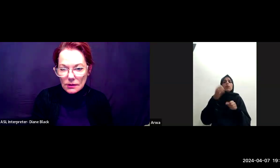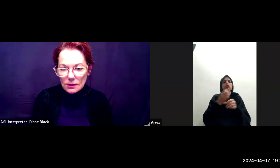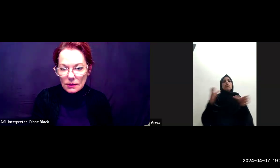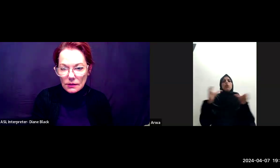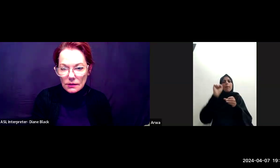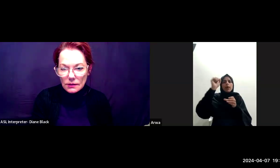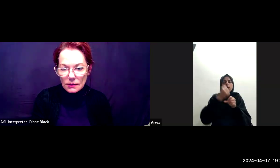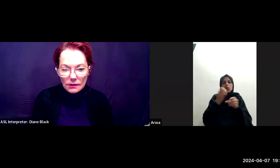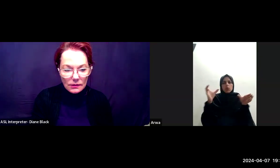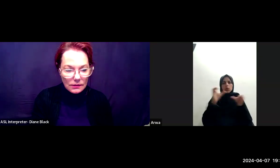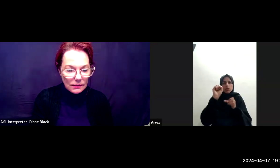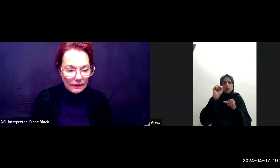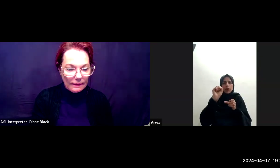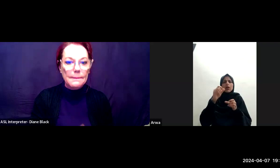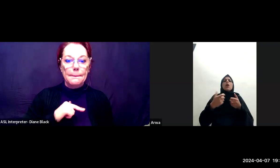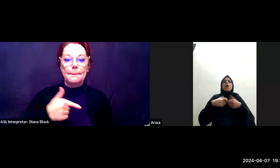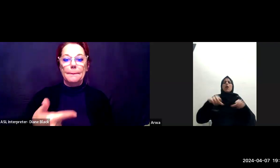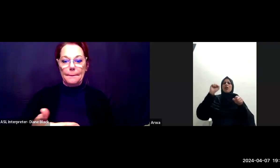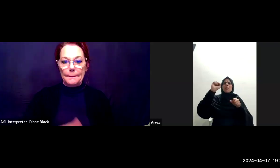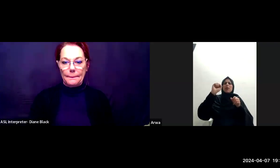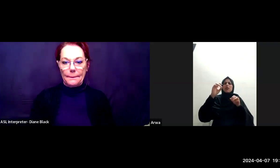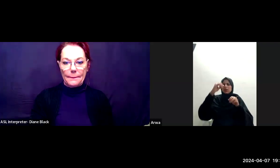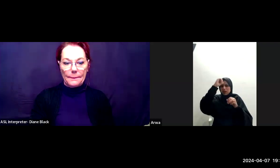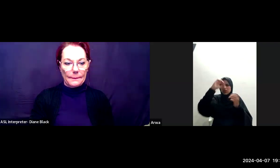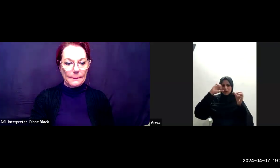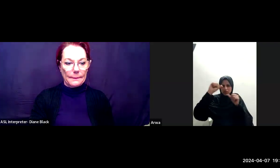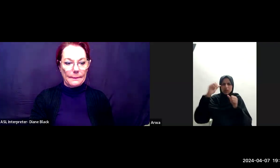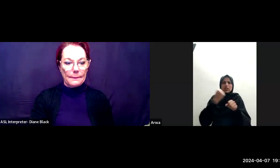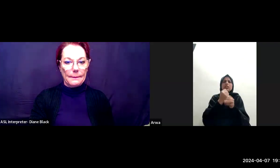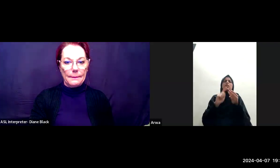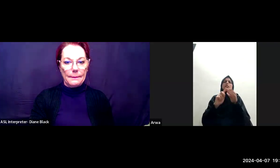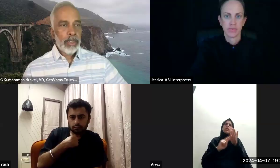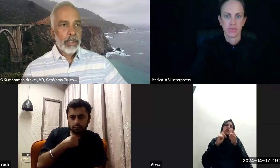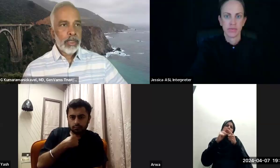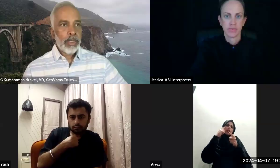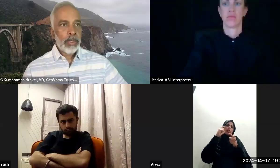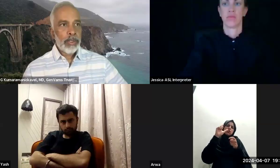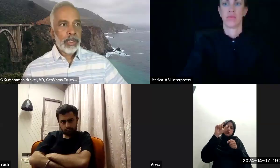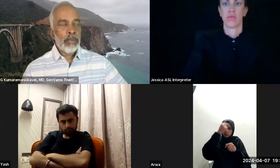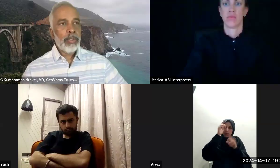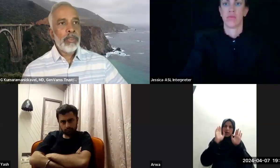Okay or a community where a genetic condition might be much more prevalent. Okay for example